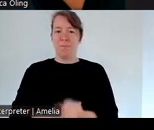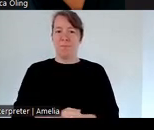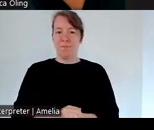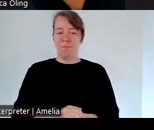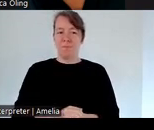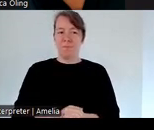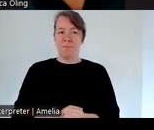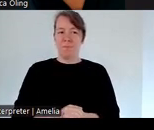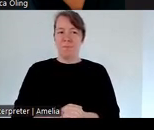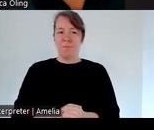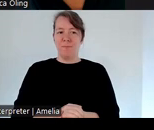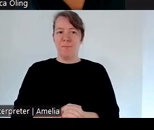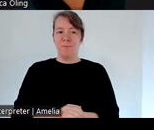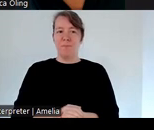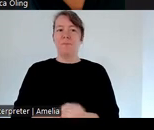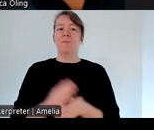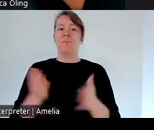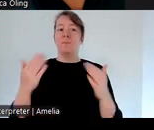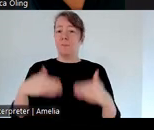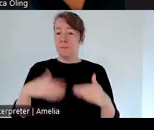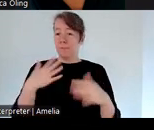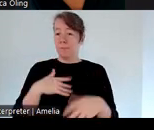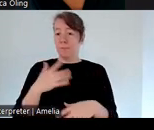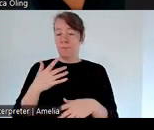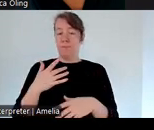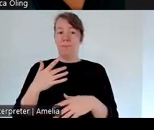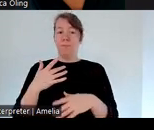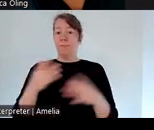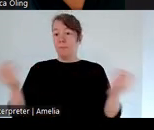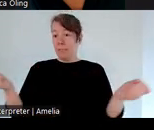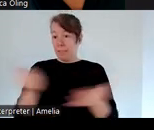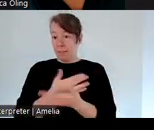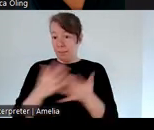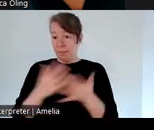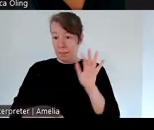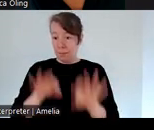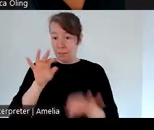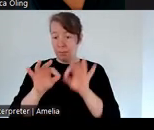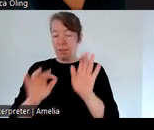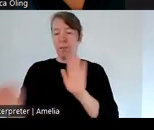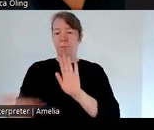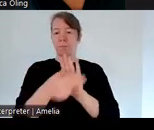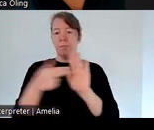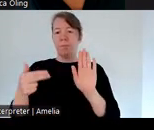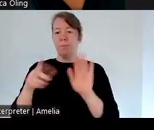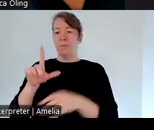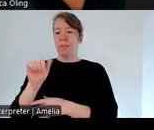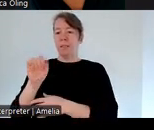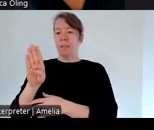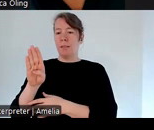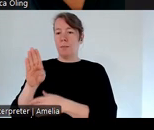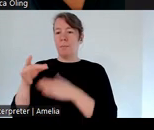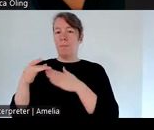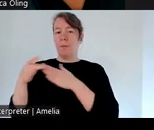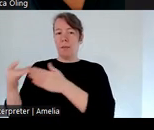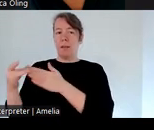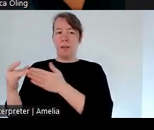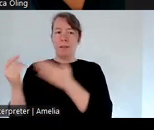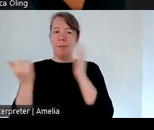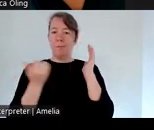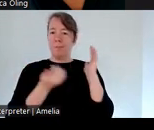Um, so, we ended up sharing everything on the, um, LibGuide, featured here, and this is on the Springshare LibGuides, um, platform.